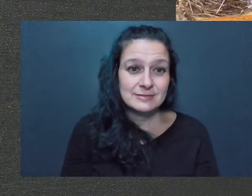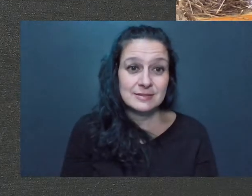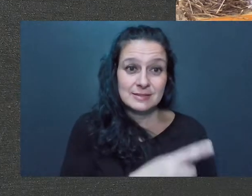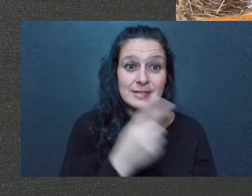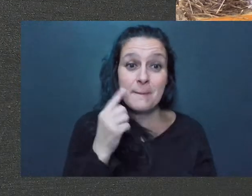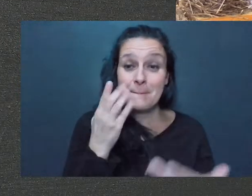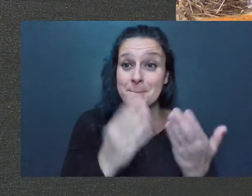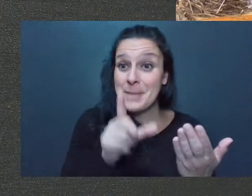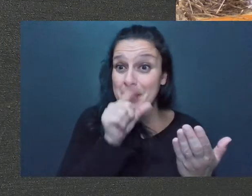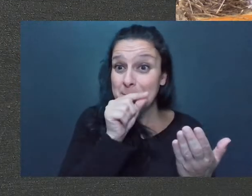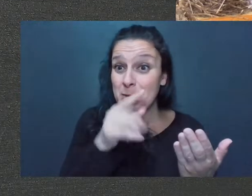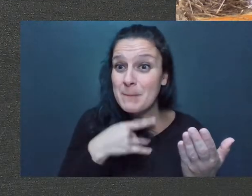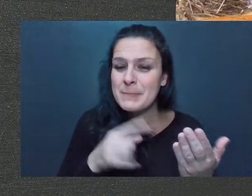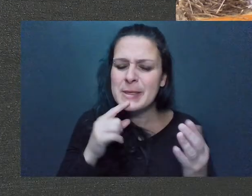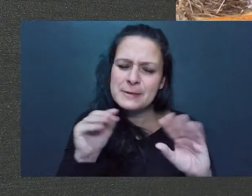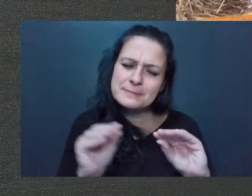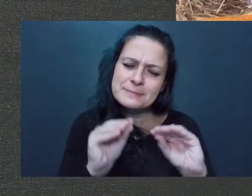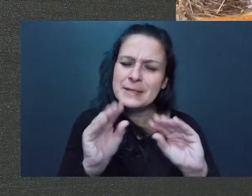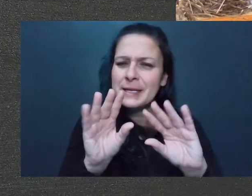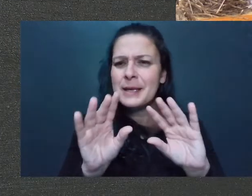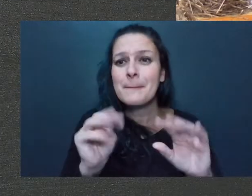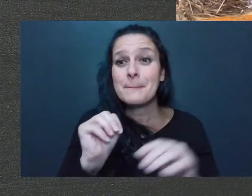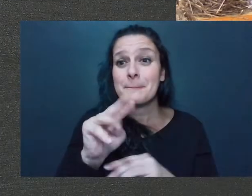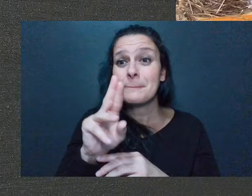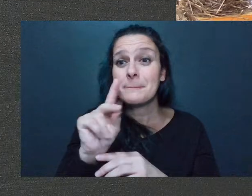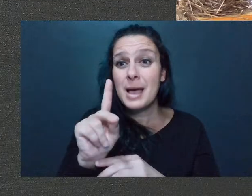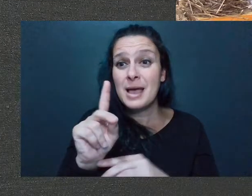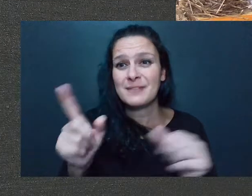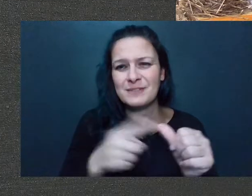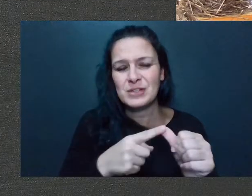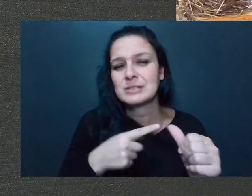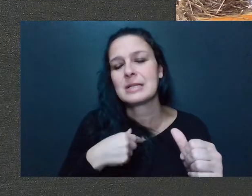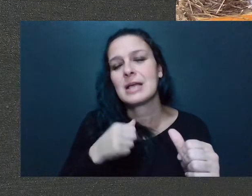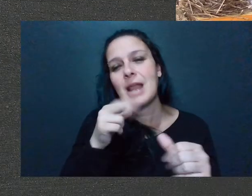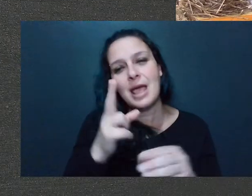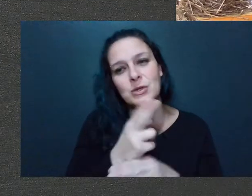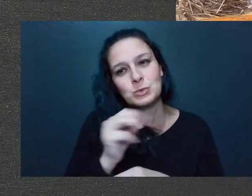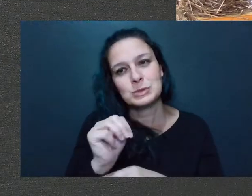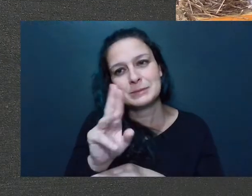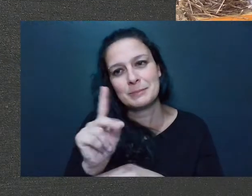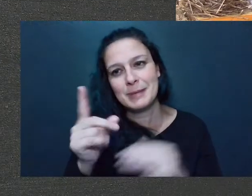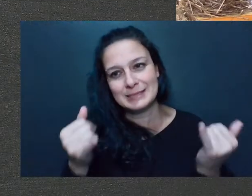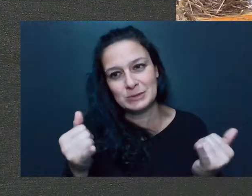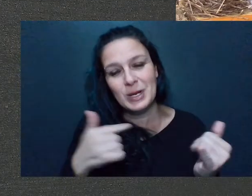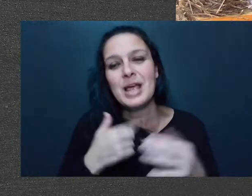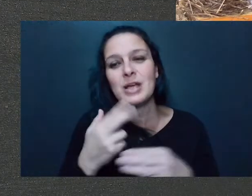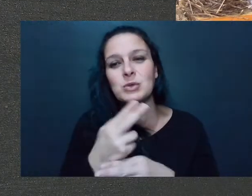So maybe this is what a bird does. Maybe they make it muddy. We're not going to use mud today. I use Play-Doh instead.